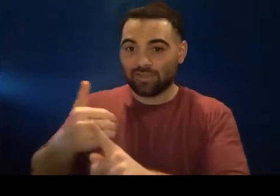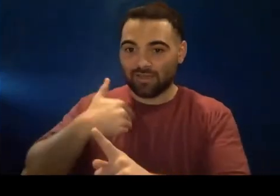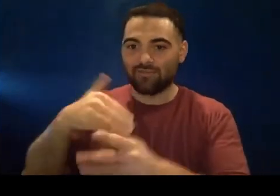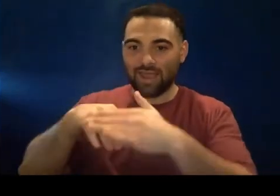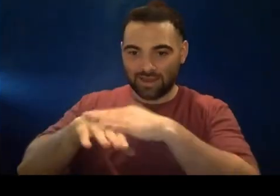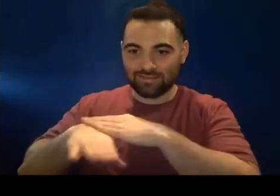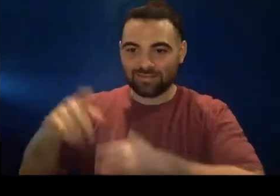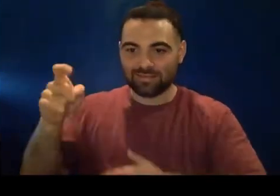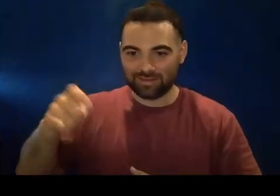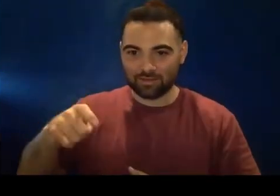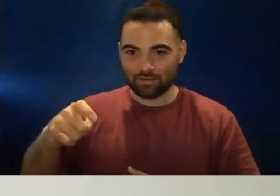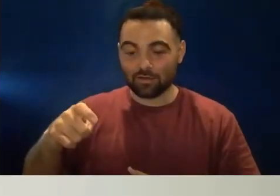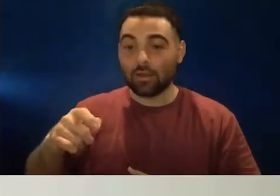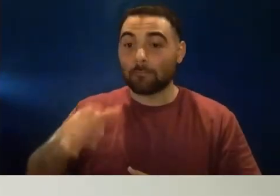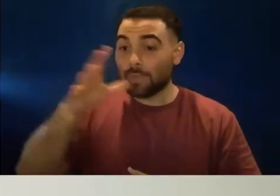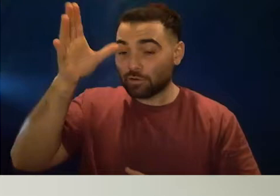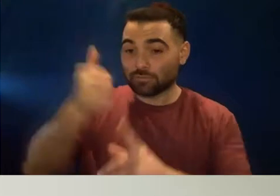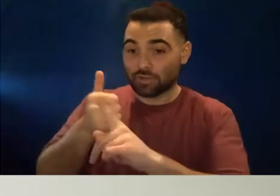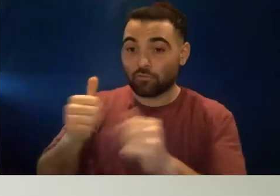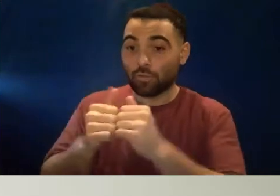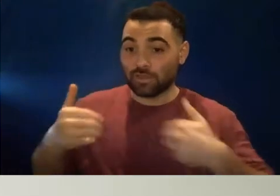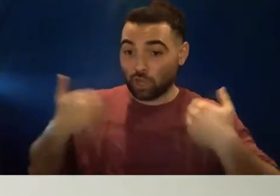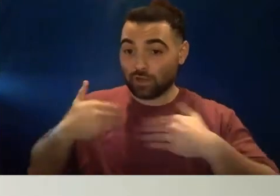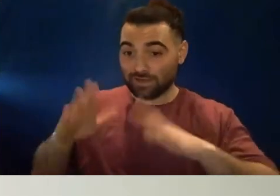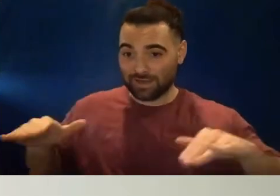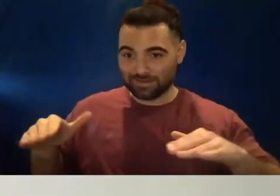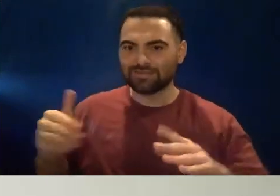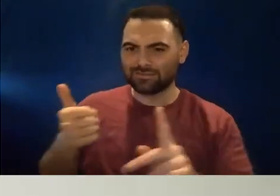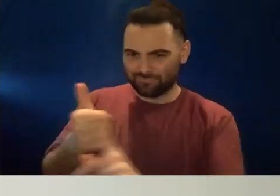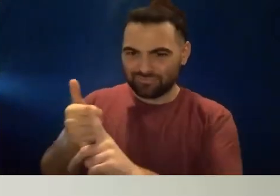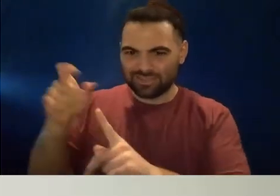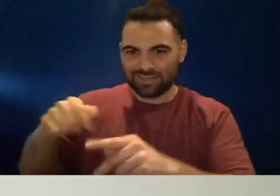And so the framing of the issue is like as if it's